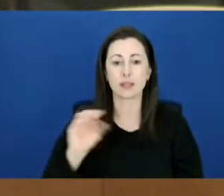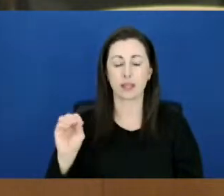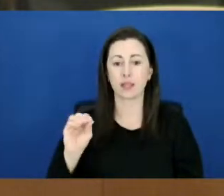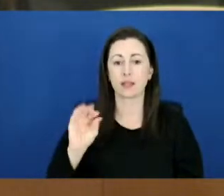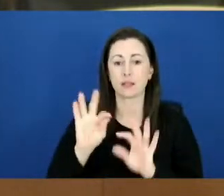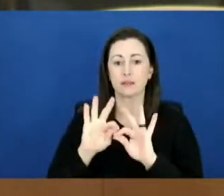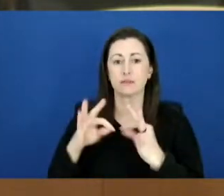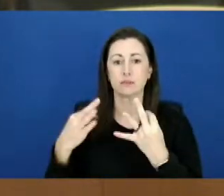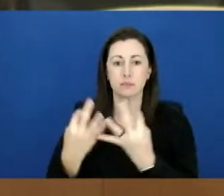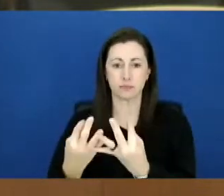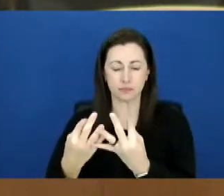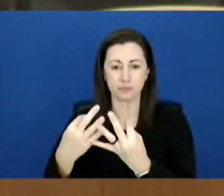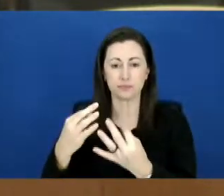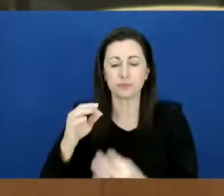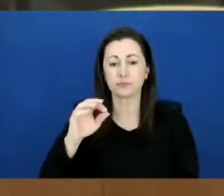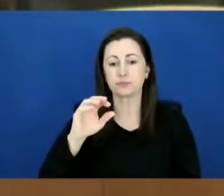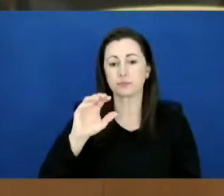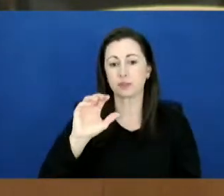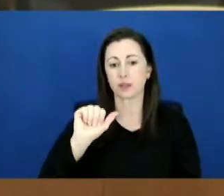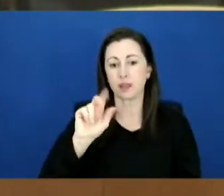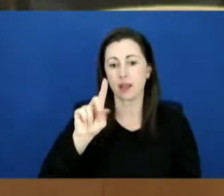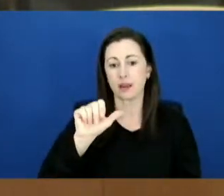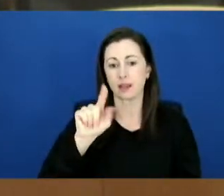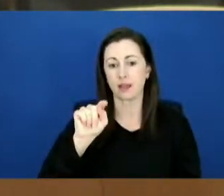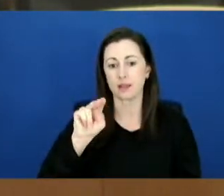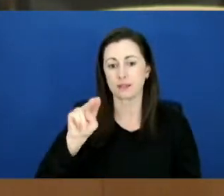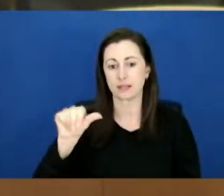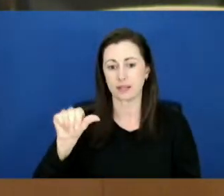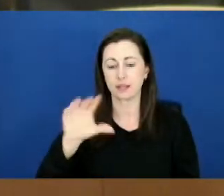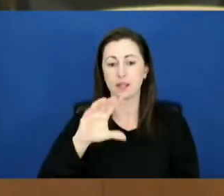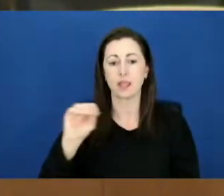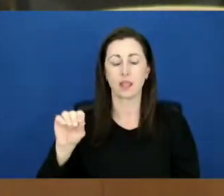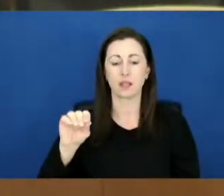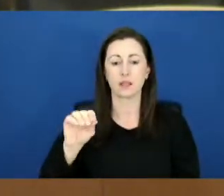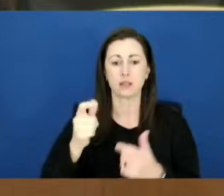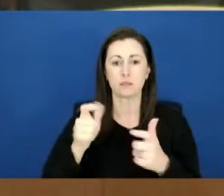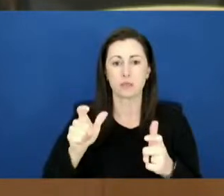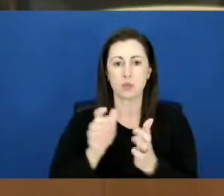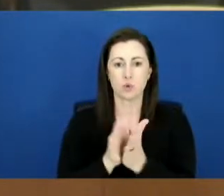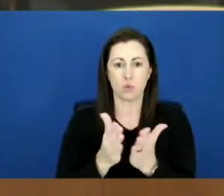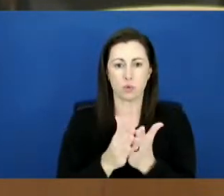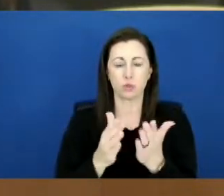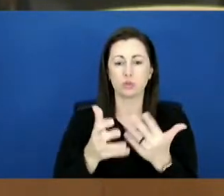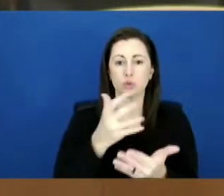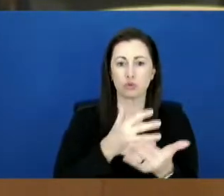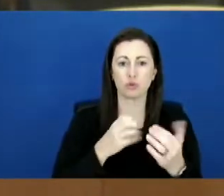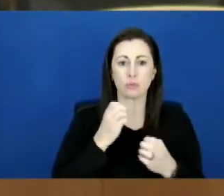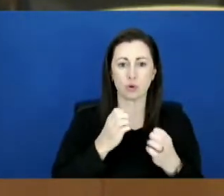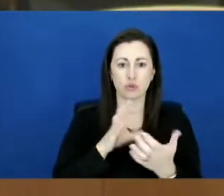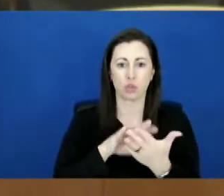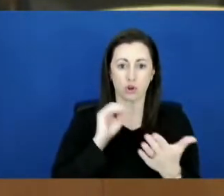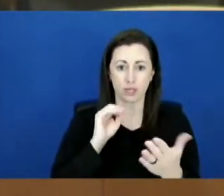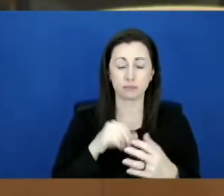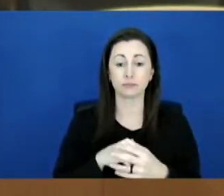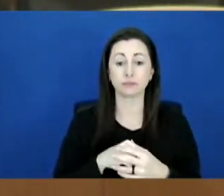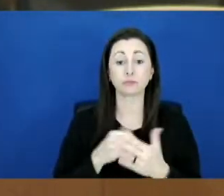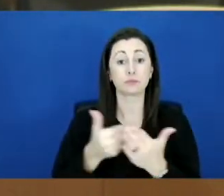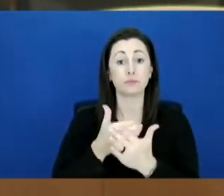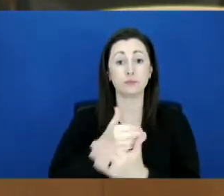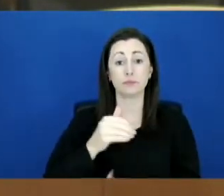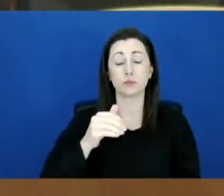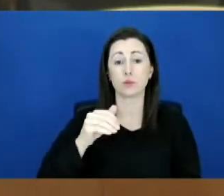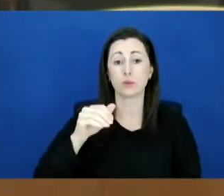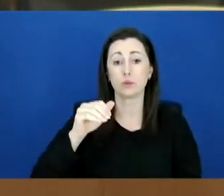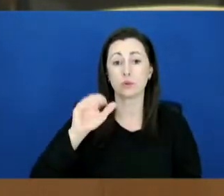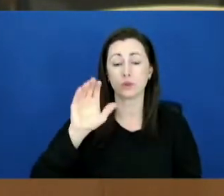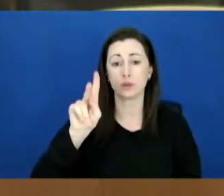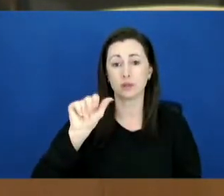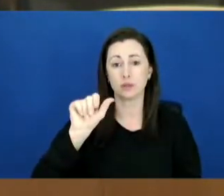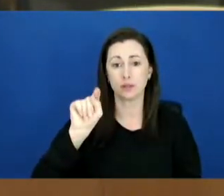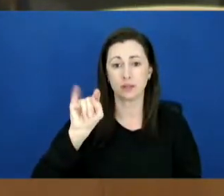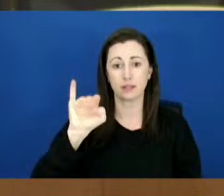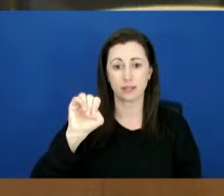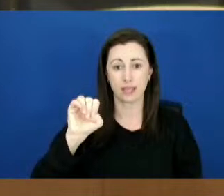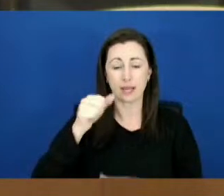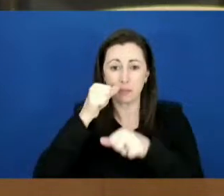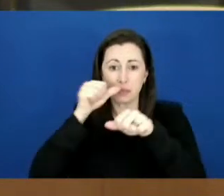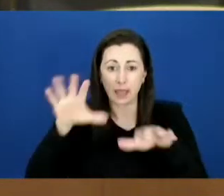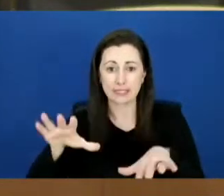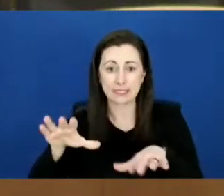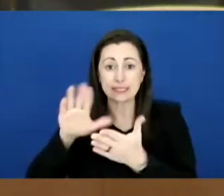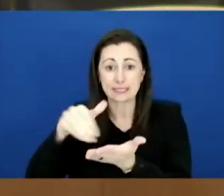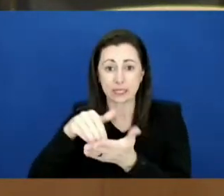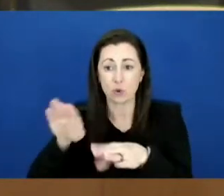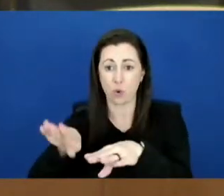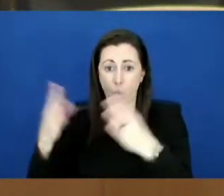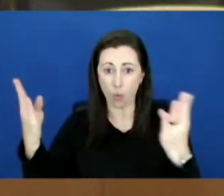PROGRAMMING TO CMS, AS WELL AS